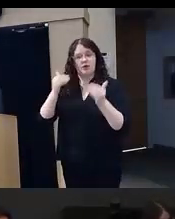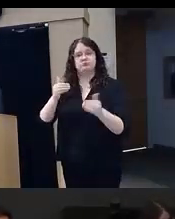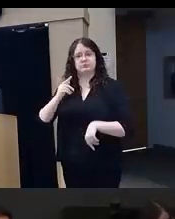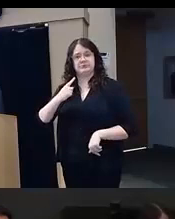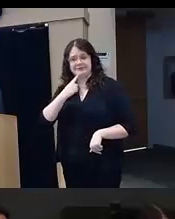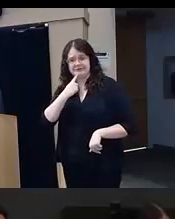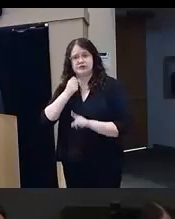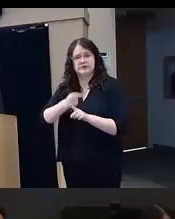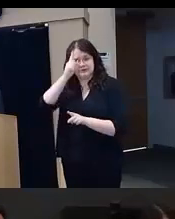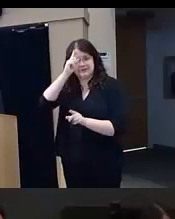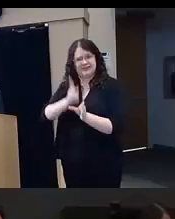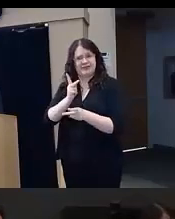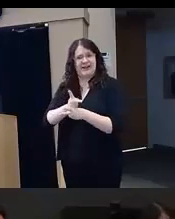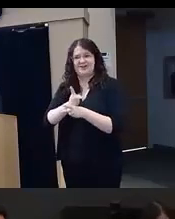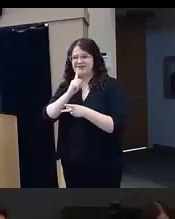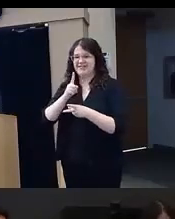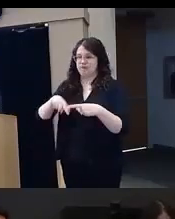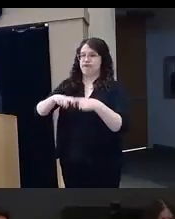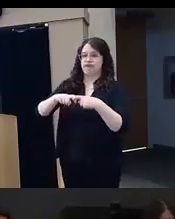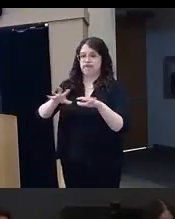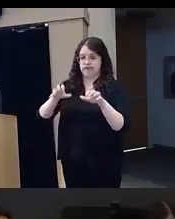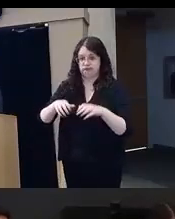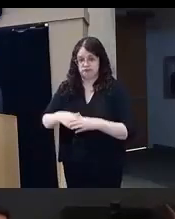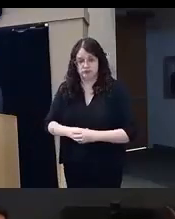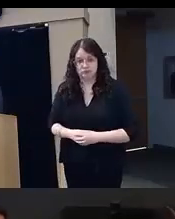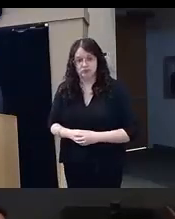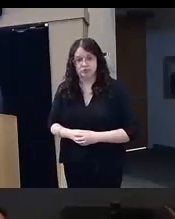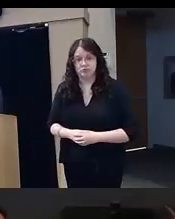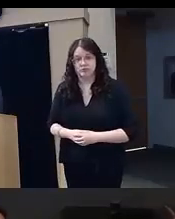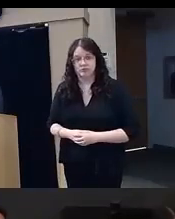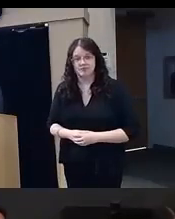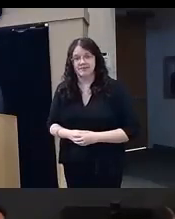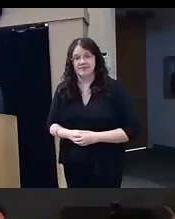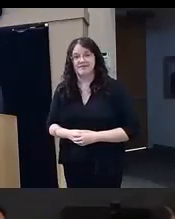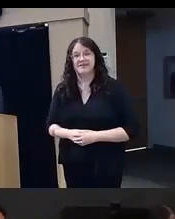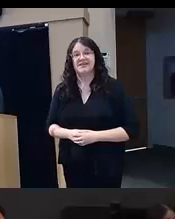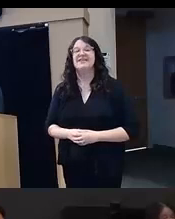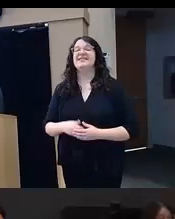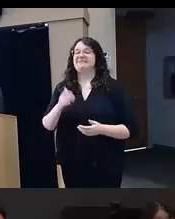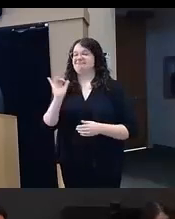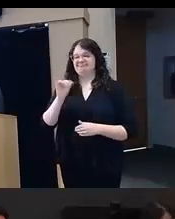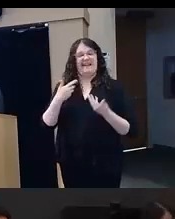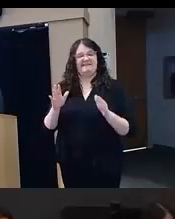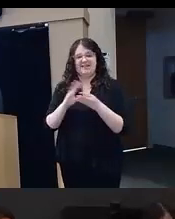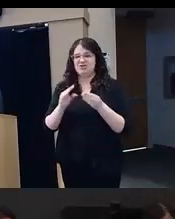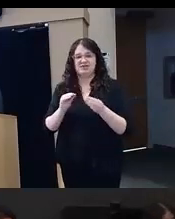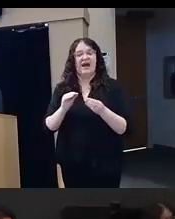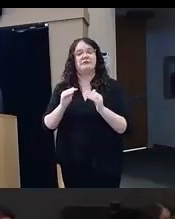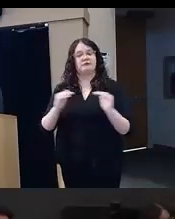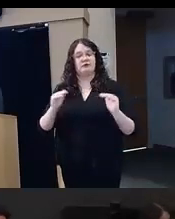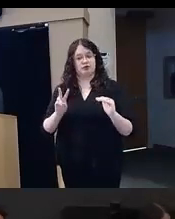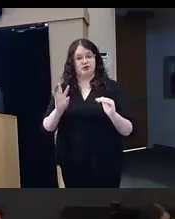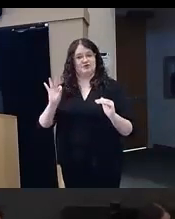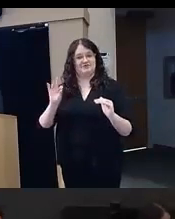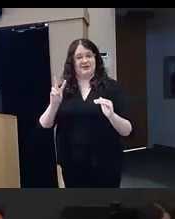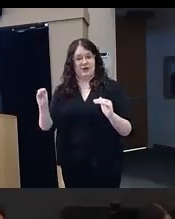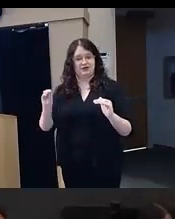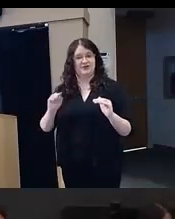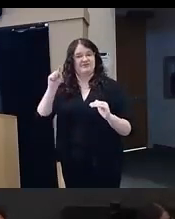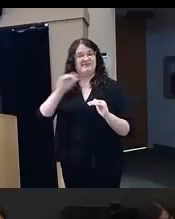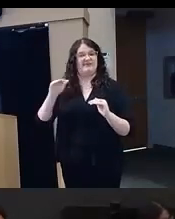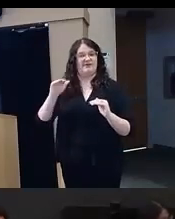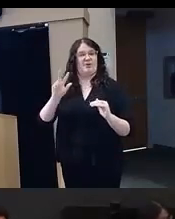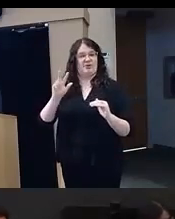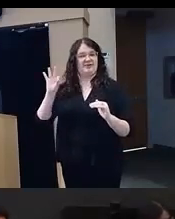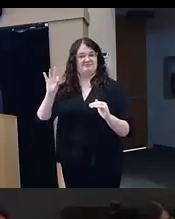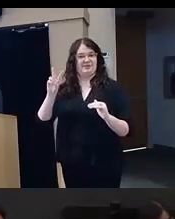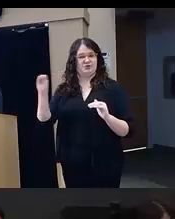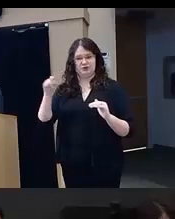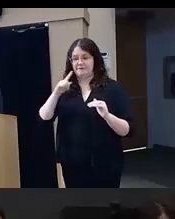um 290 200 39 200 both of them flooded and not operational ECT Suite was also uh shut